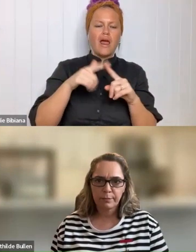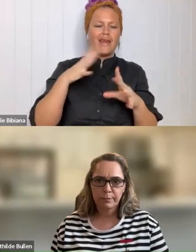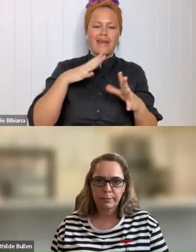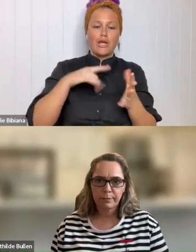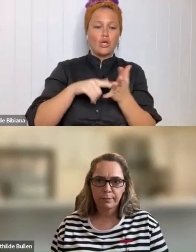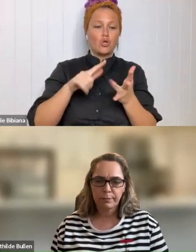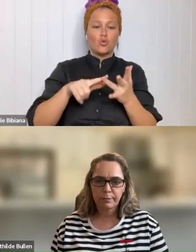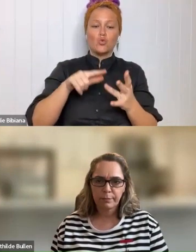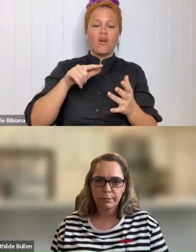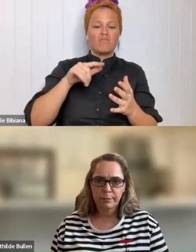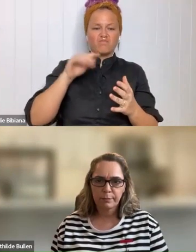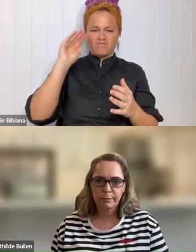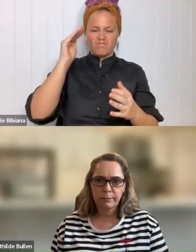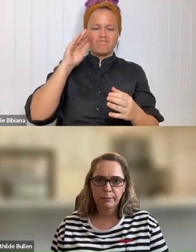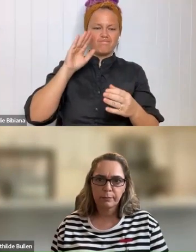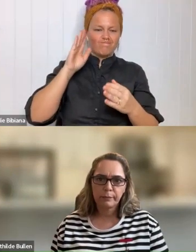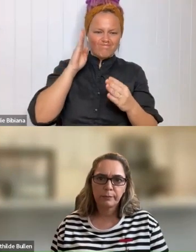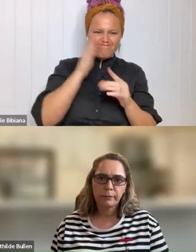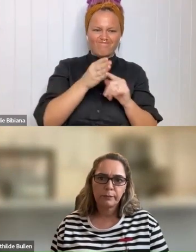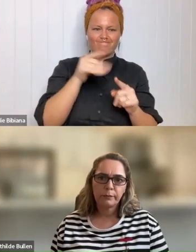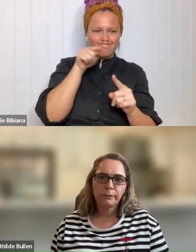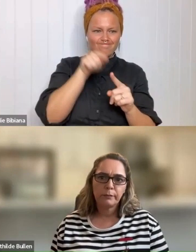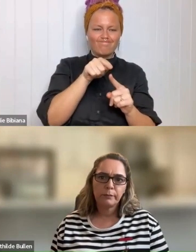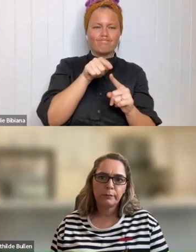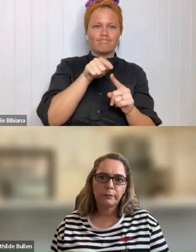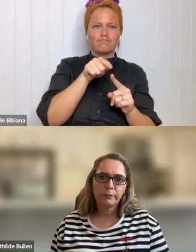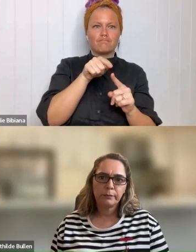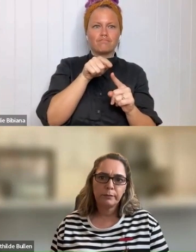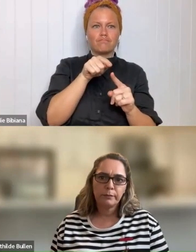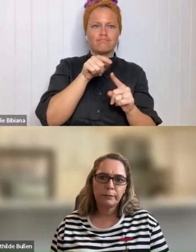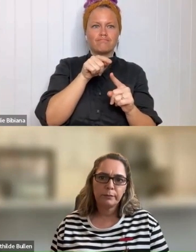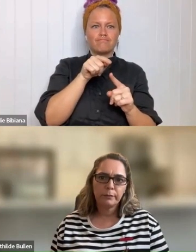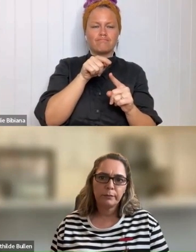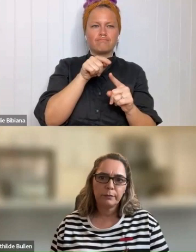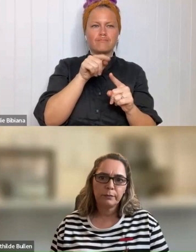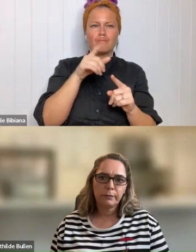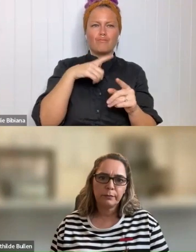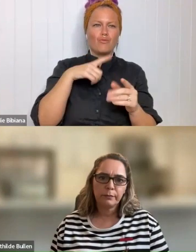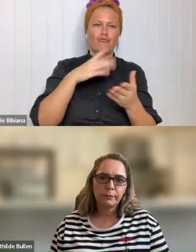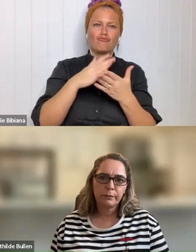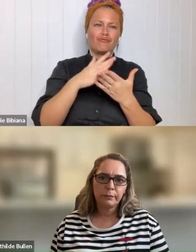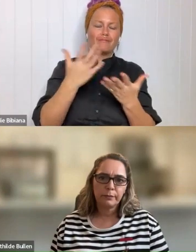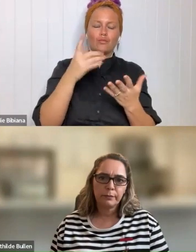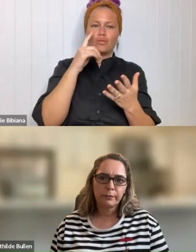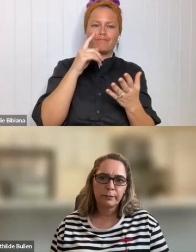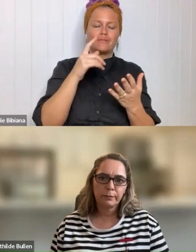I think we can very easily as close I just to your point